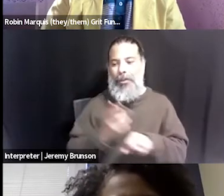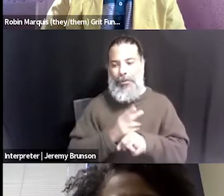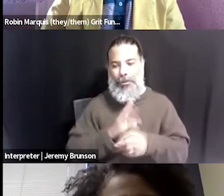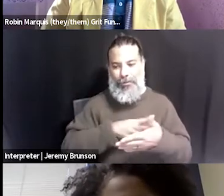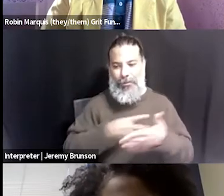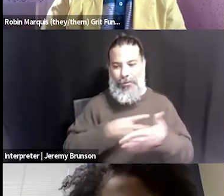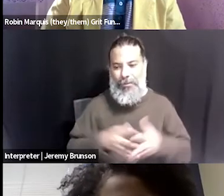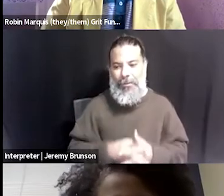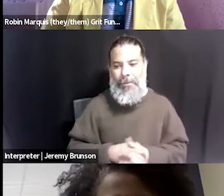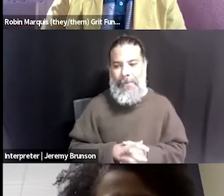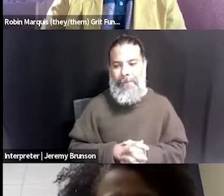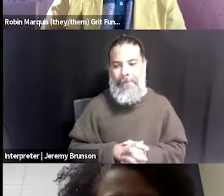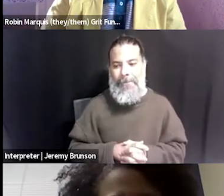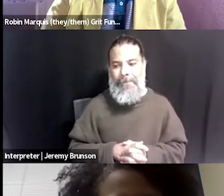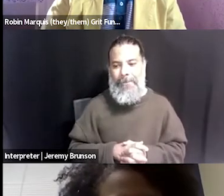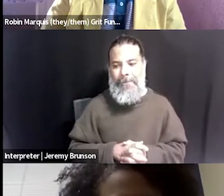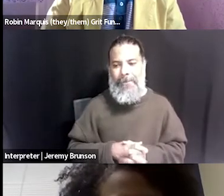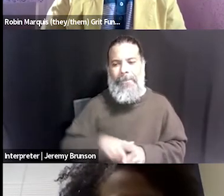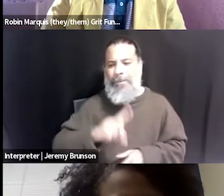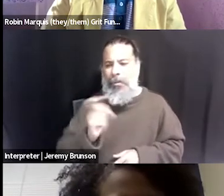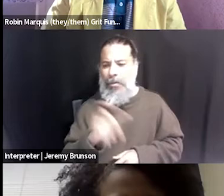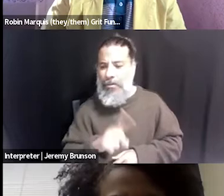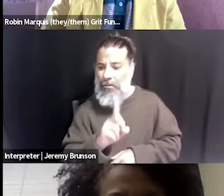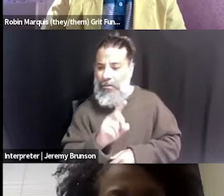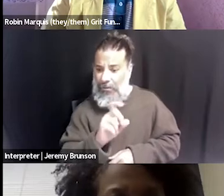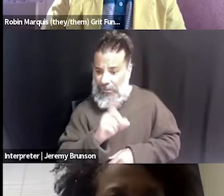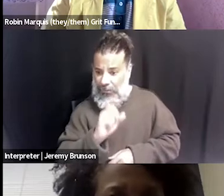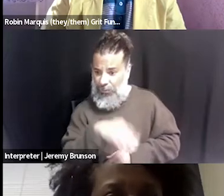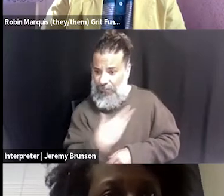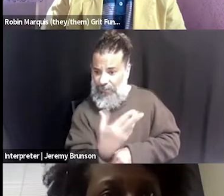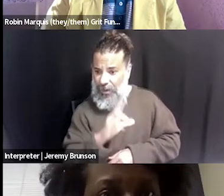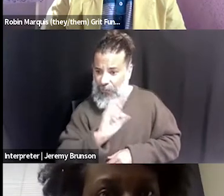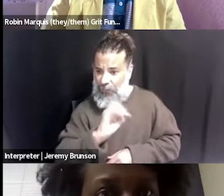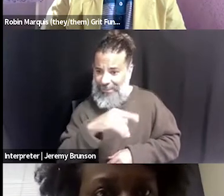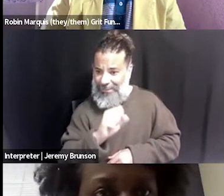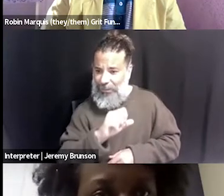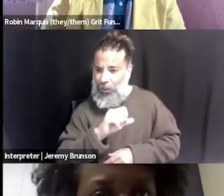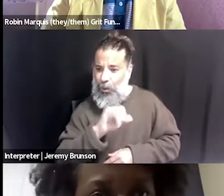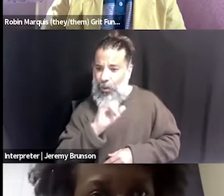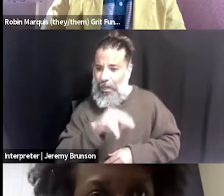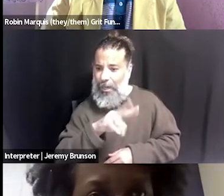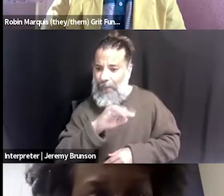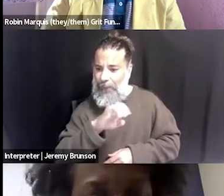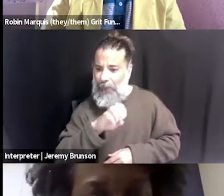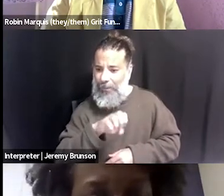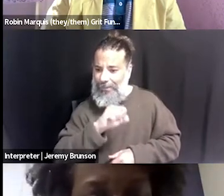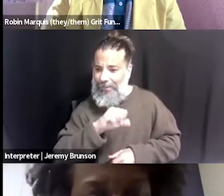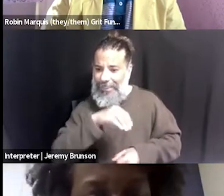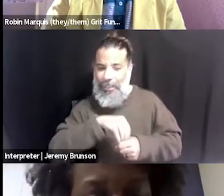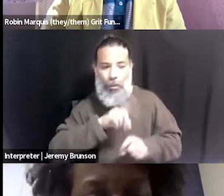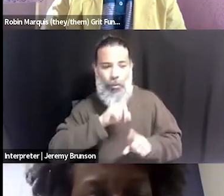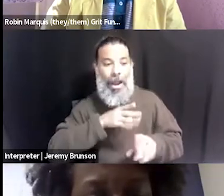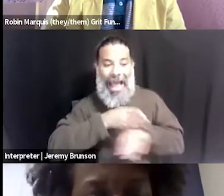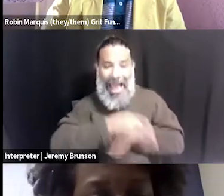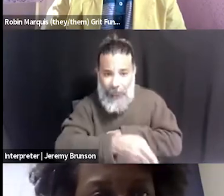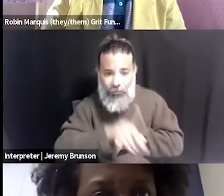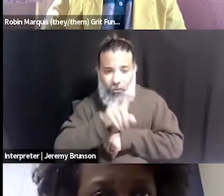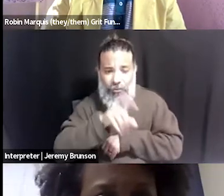Did you need to provide receipts or invoicing in your report after the project.